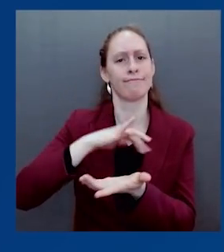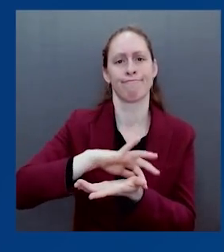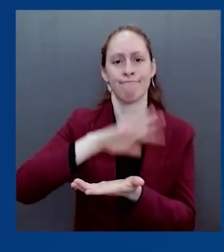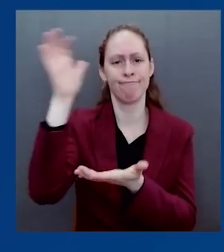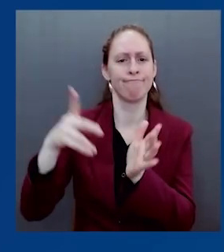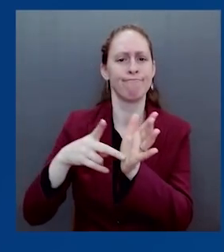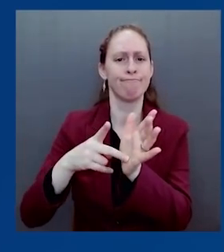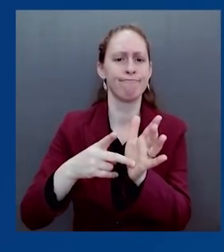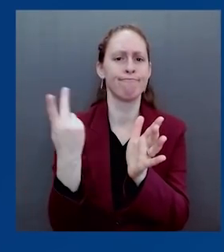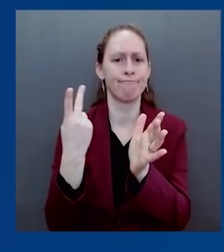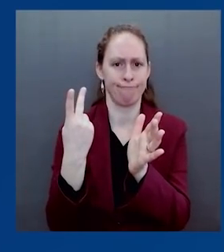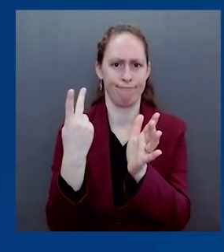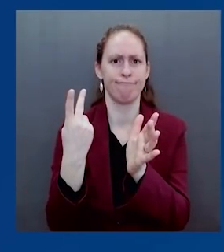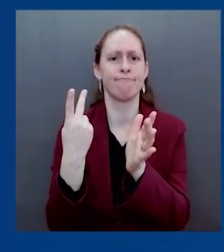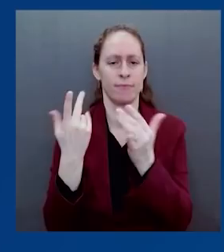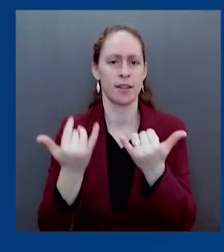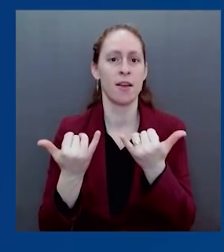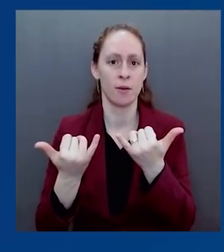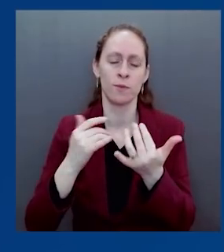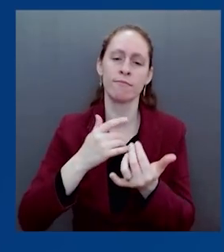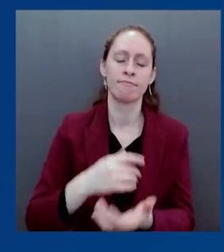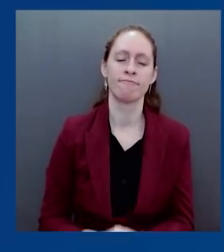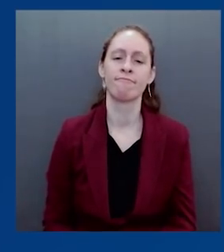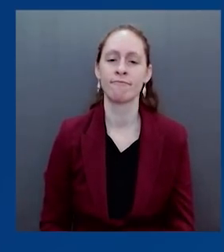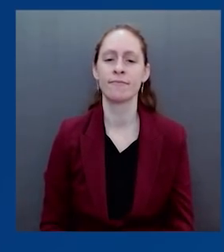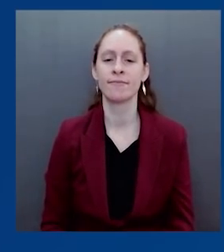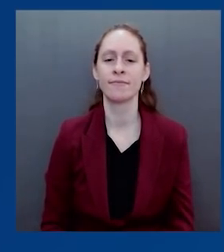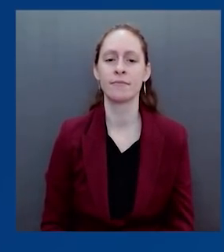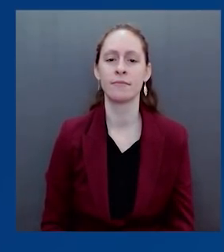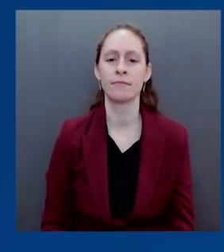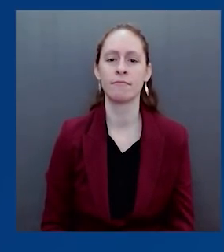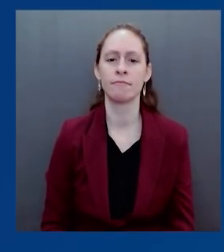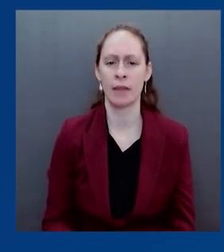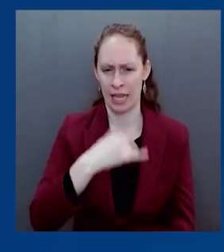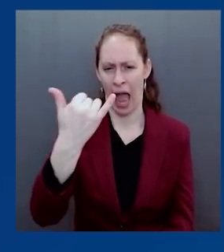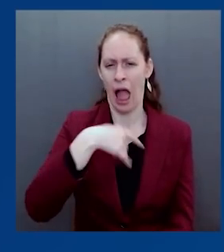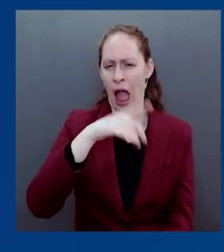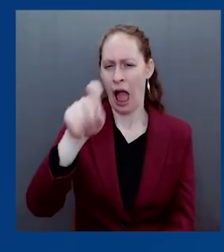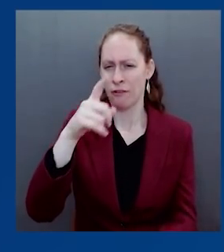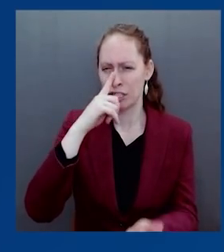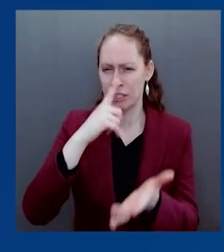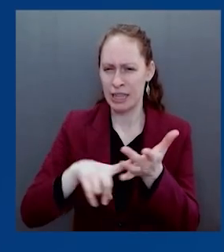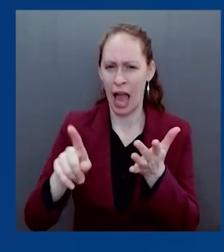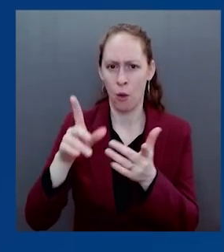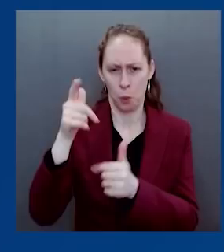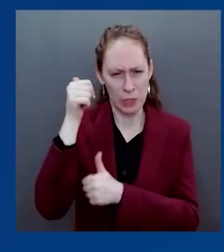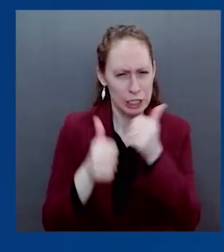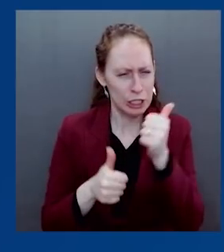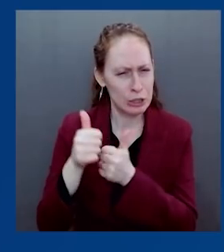We'll follow up, Sabrina, with exactly which schools qualify for these additional 10 million tests.